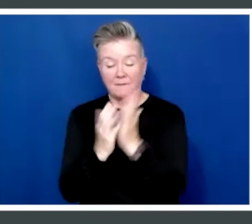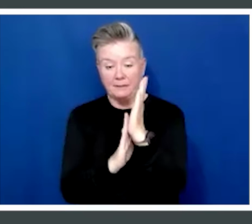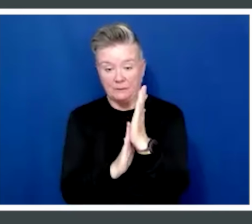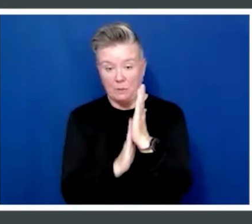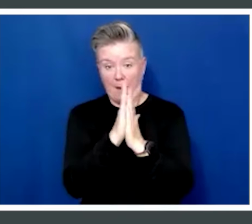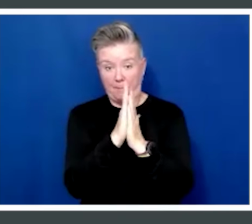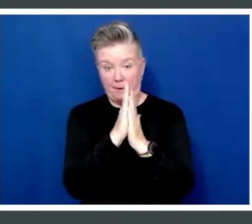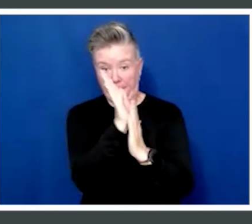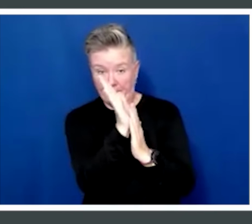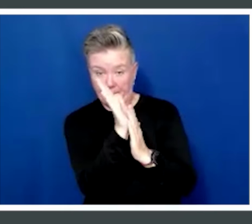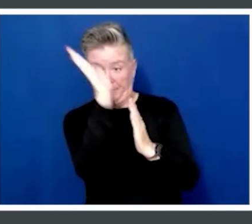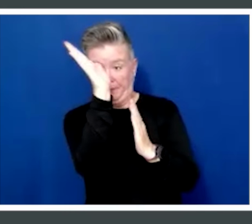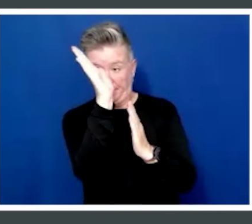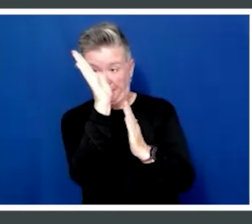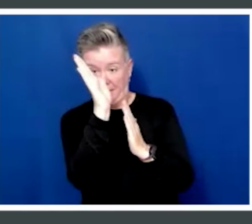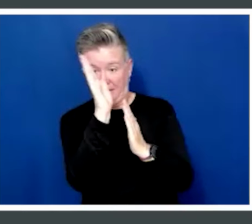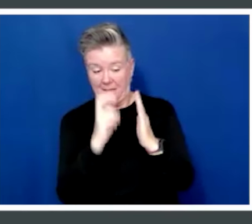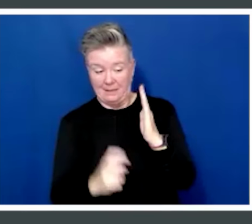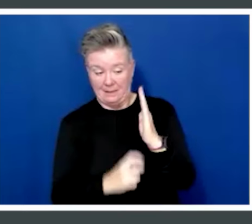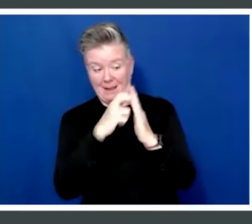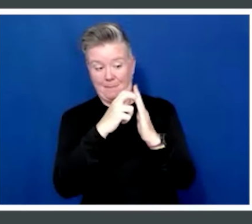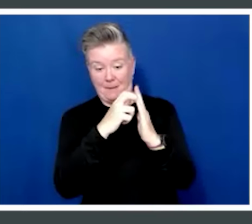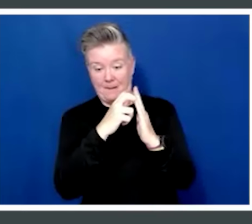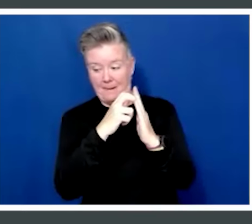tower switches from angled to fully vertical.